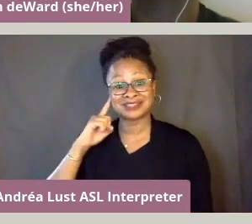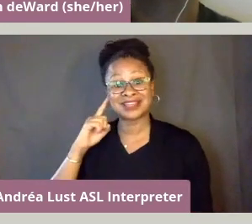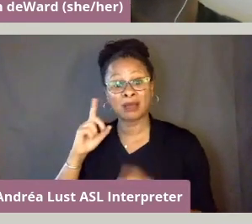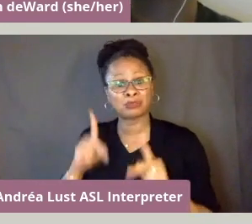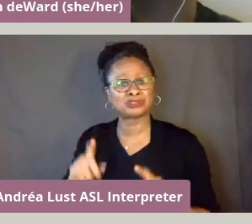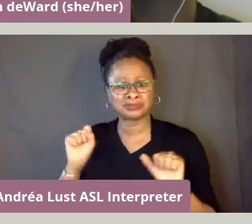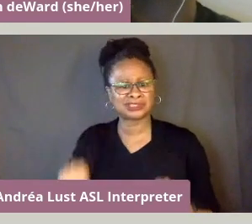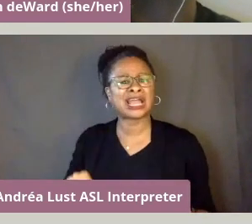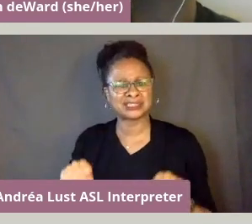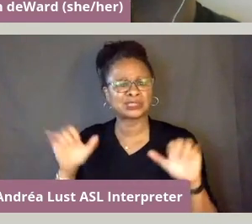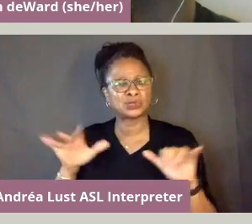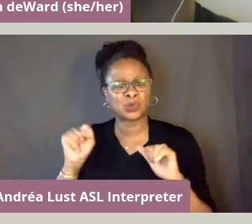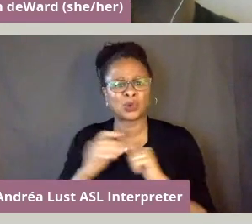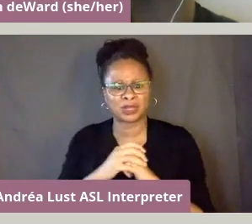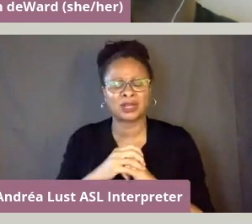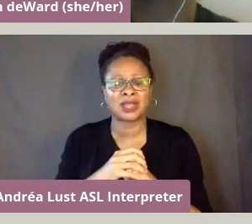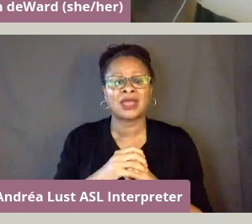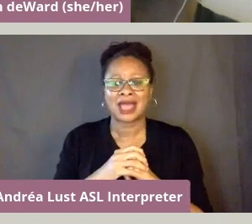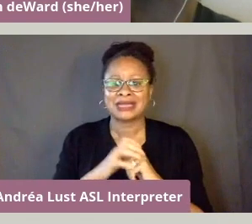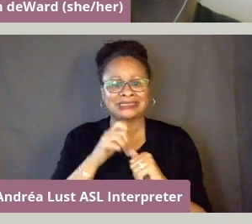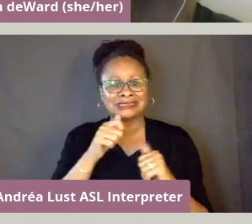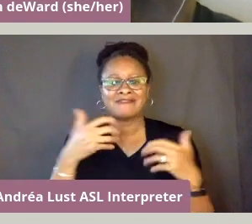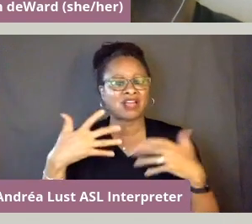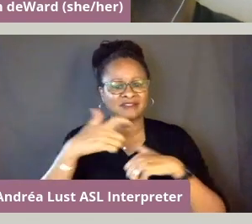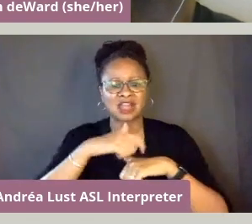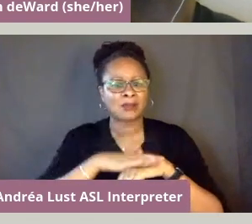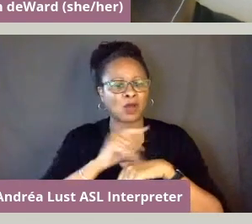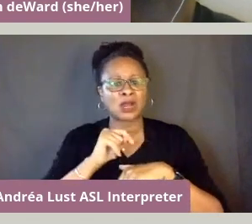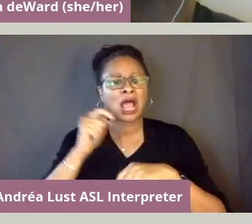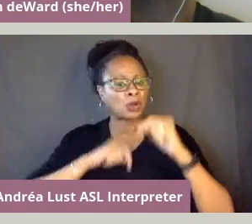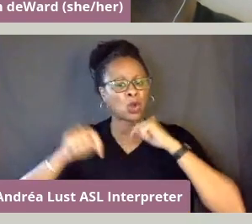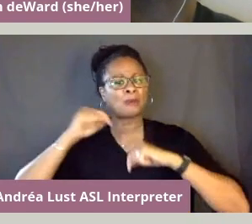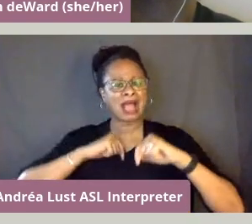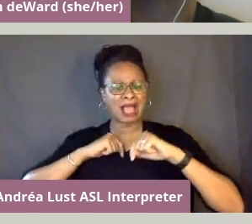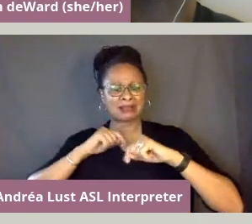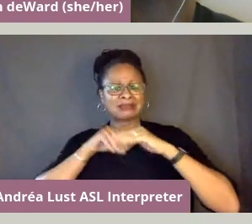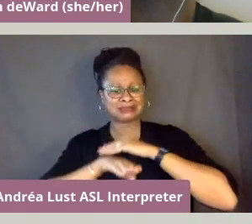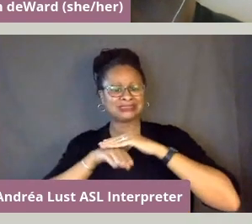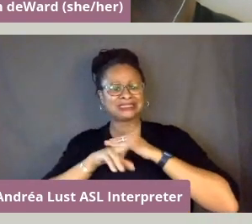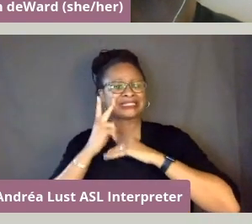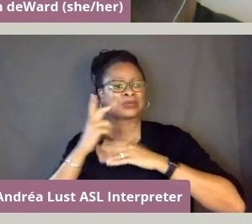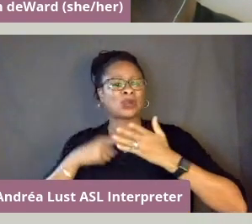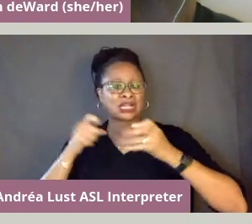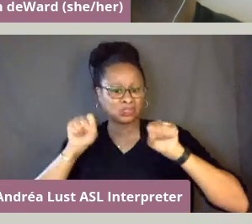I didn't spend a ton of time on it. Like, let me go back in and see what I can do, you know?